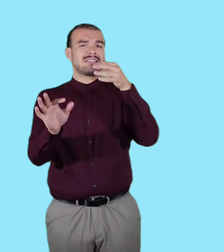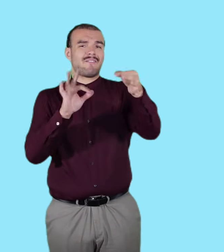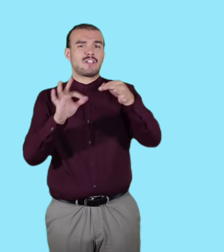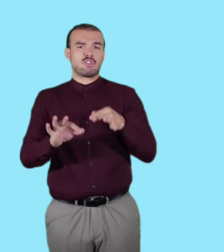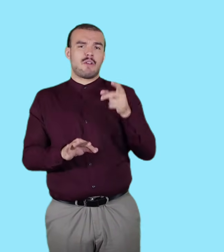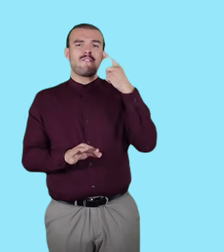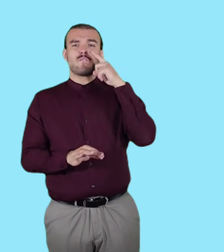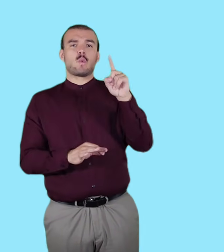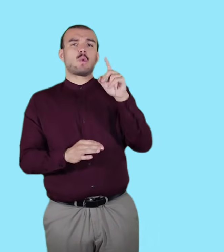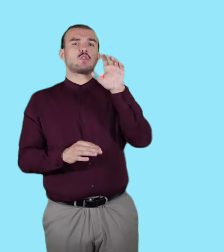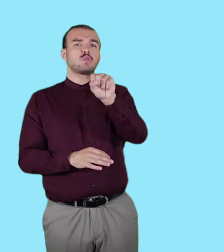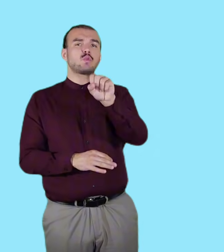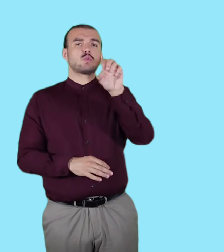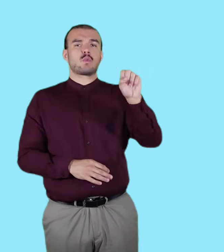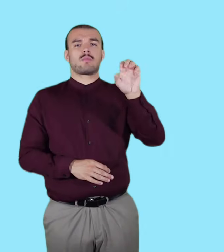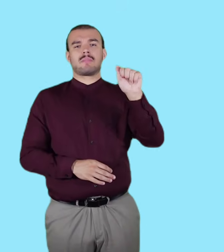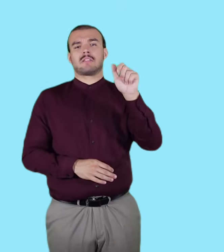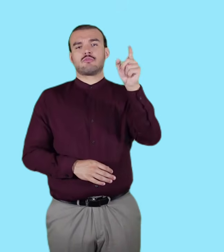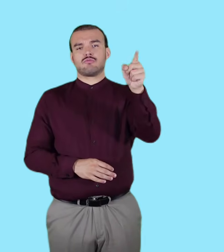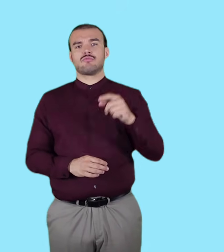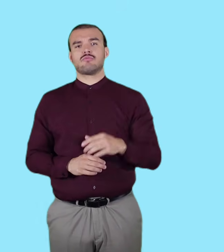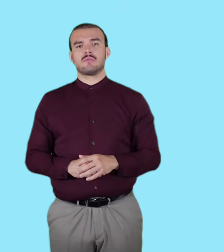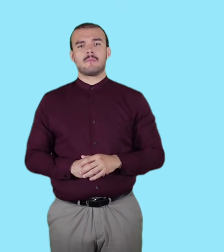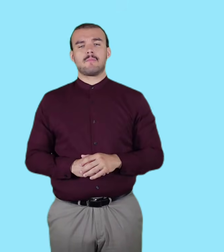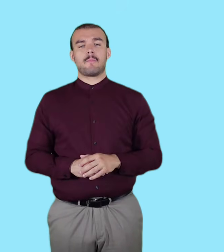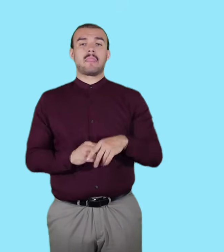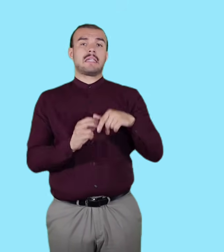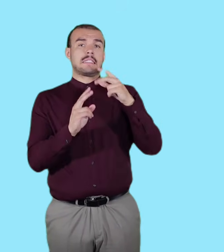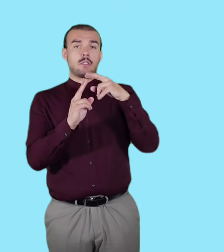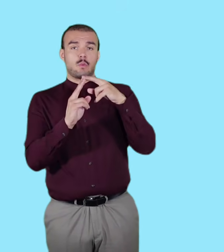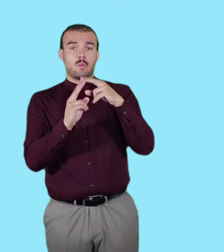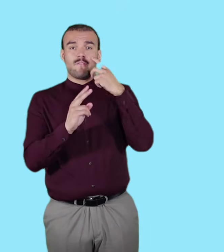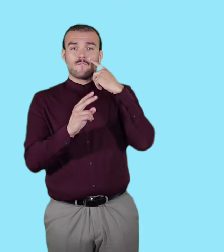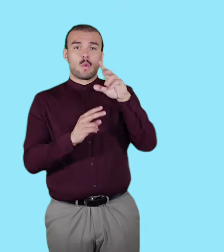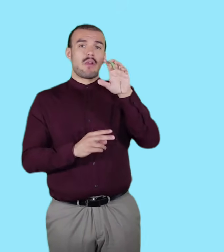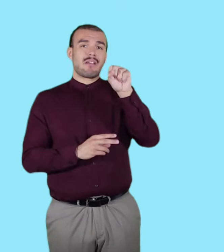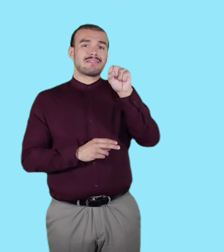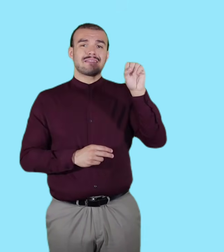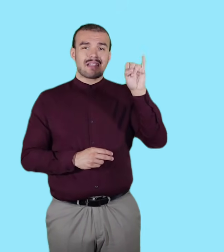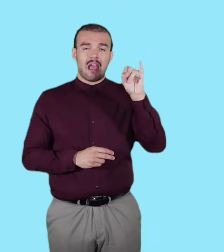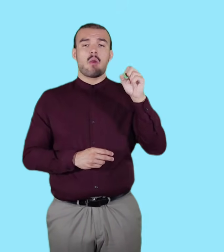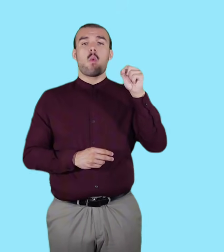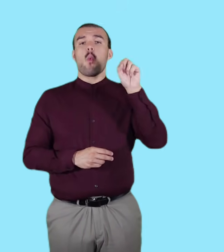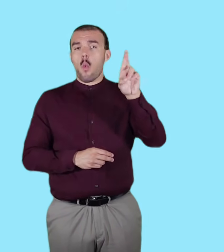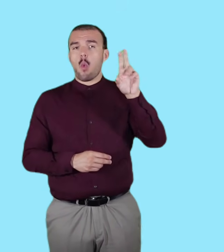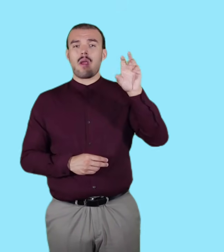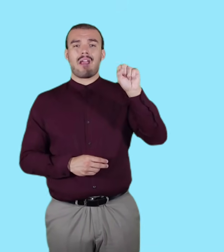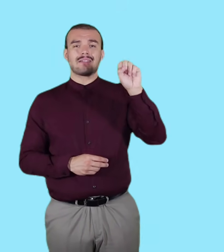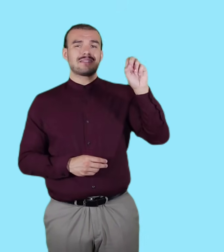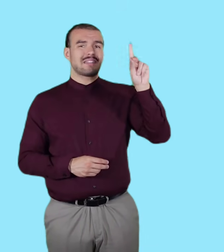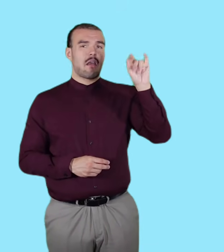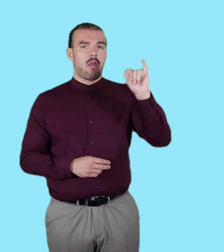of the Social Security Administration, either for SSI or SSDI,